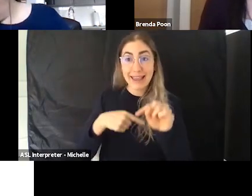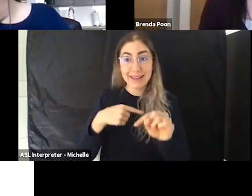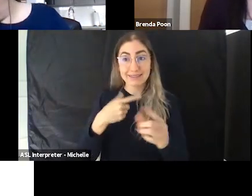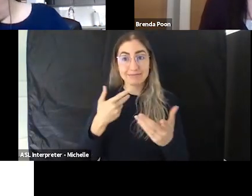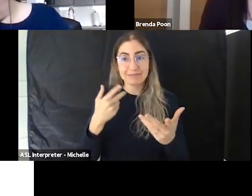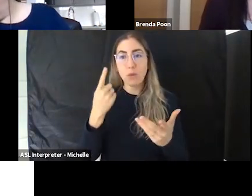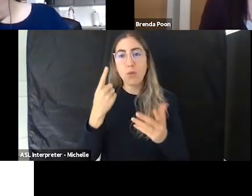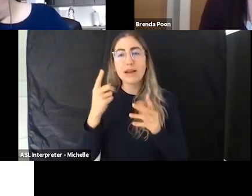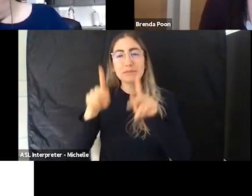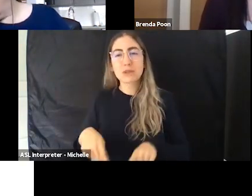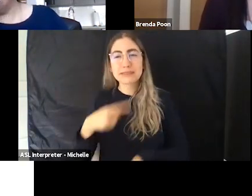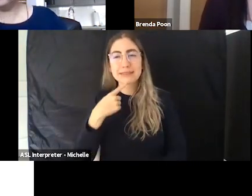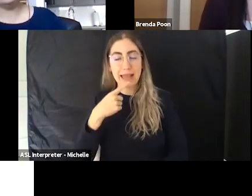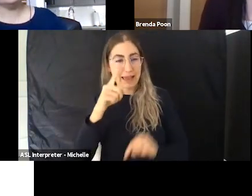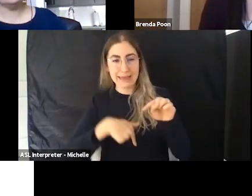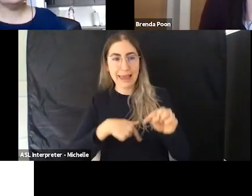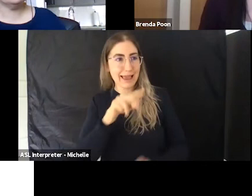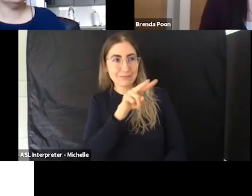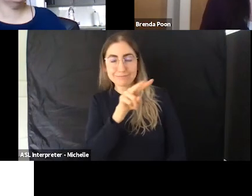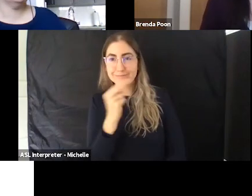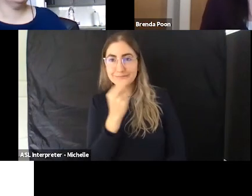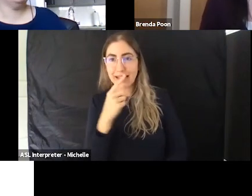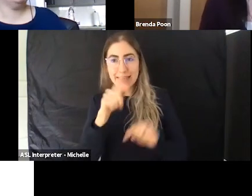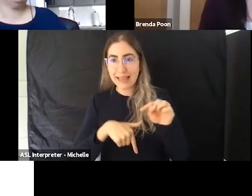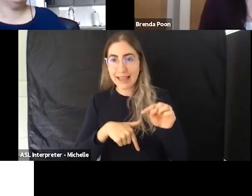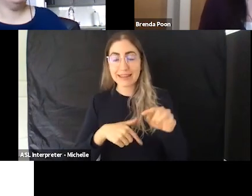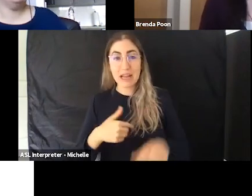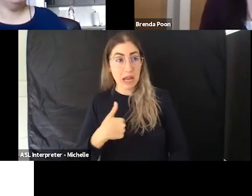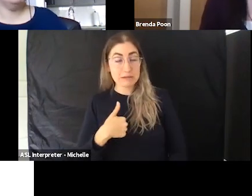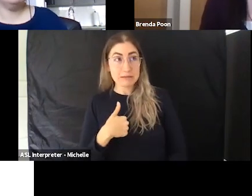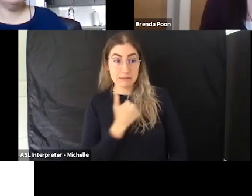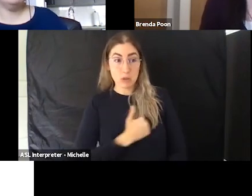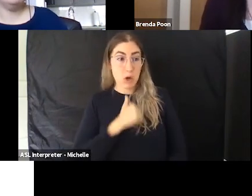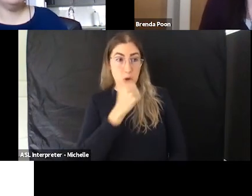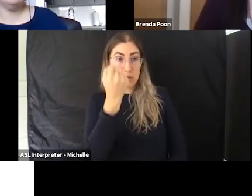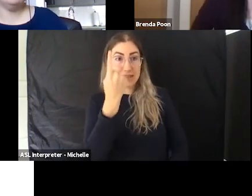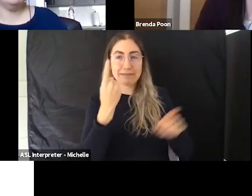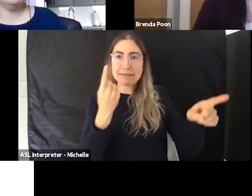"I CAN'T READ LIPS WITH MASKS ON. PEOPLE STILL TALK TO YOU WHEN YOU SAY YOU DON'T UNDERSTAND